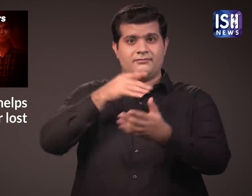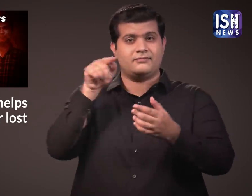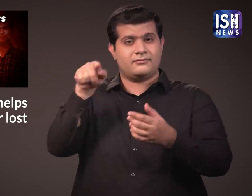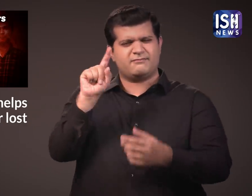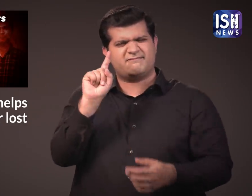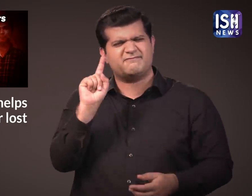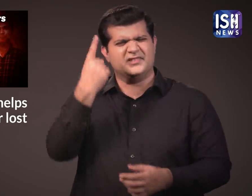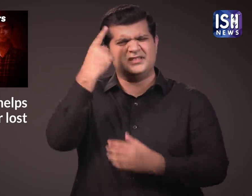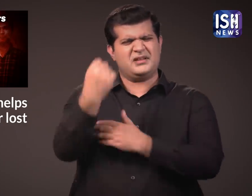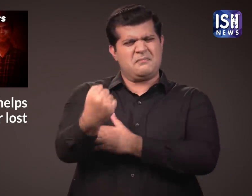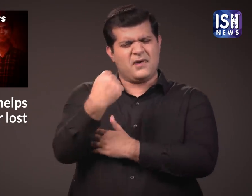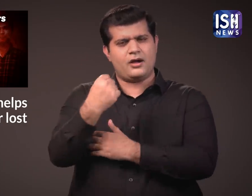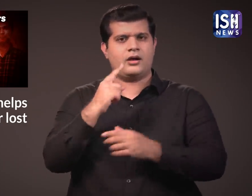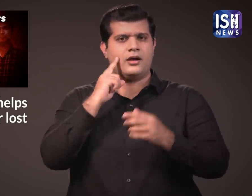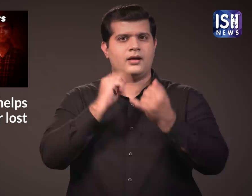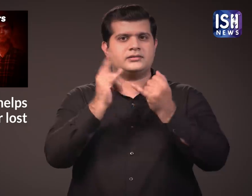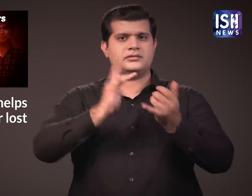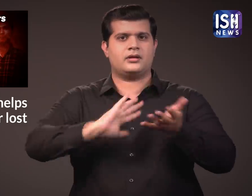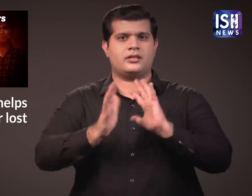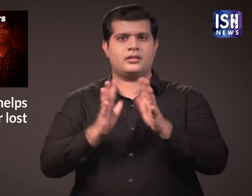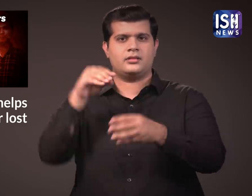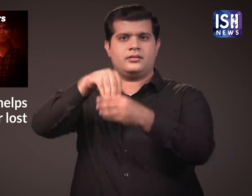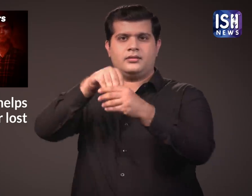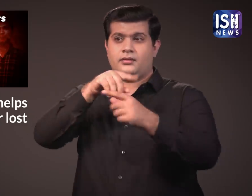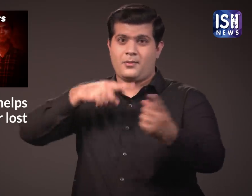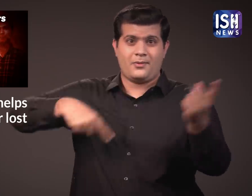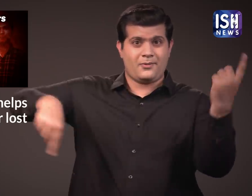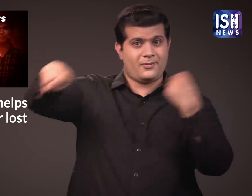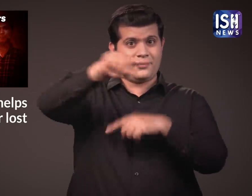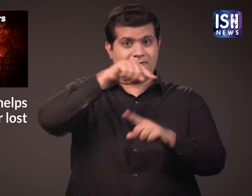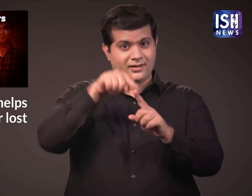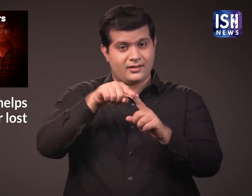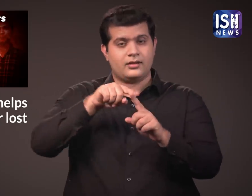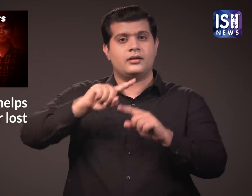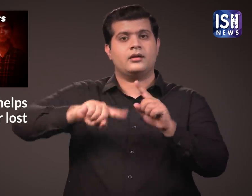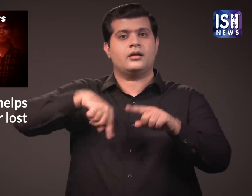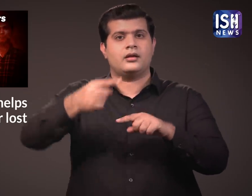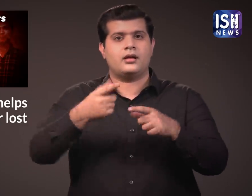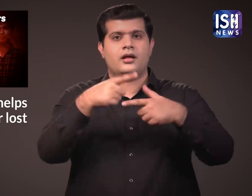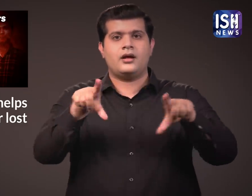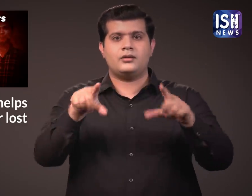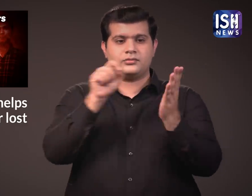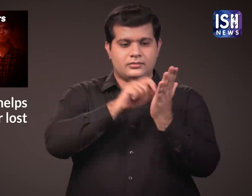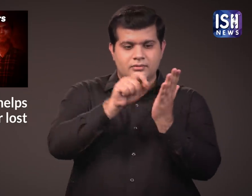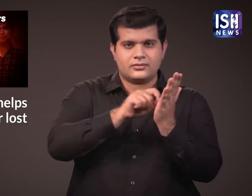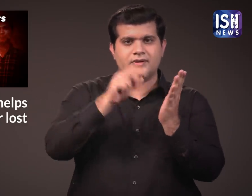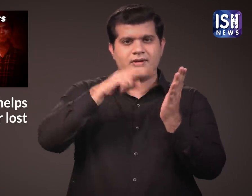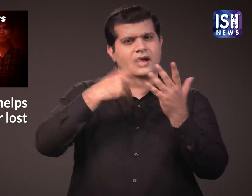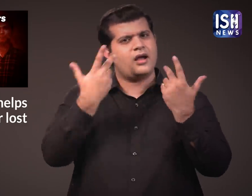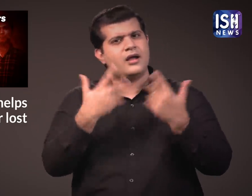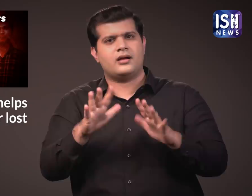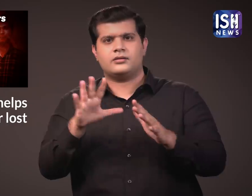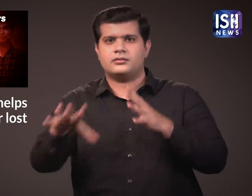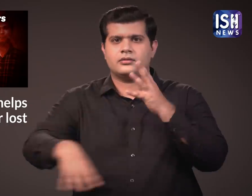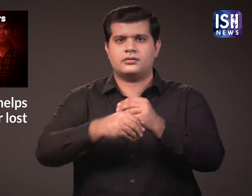Indian Sign Language is extremely important. When reading & writing is taught through the medium of Indian Sign Language,